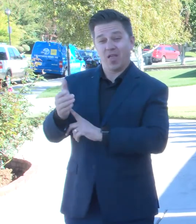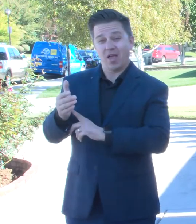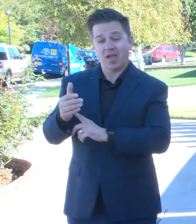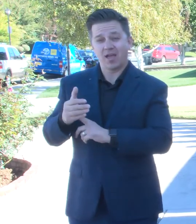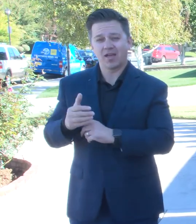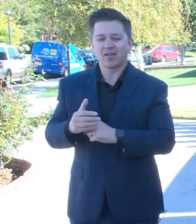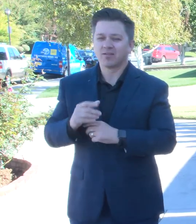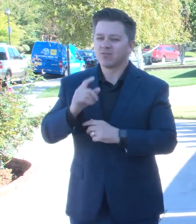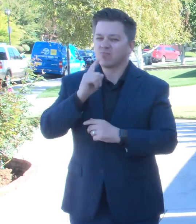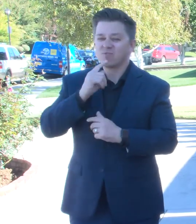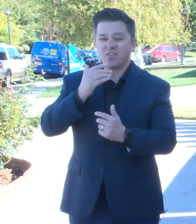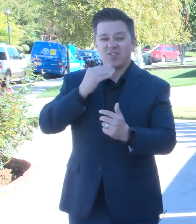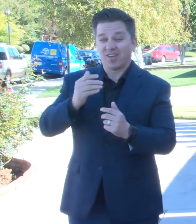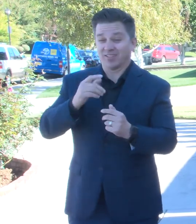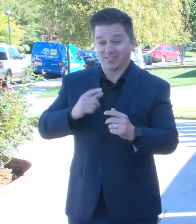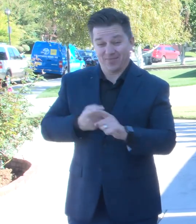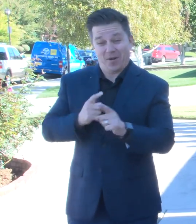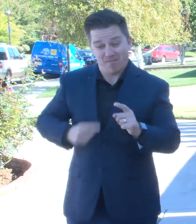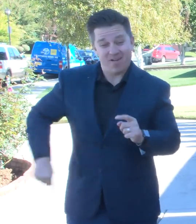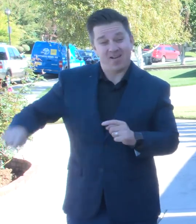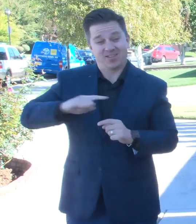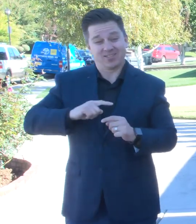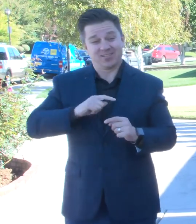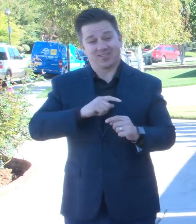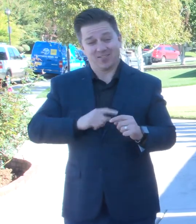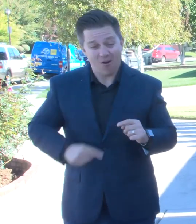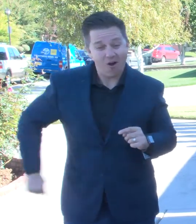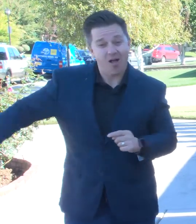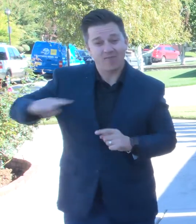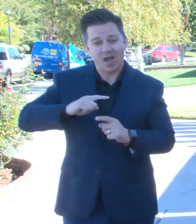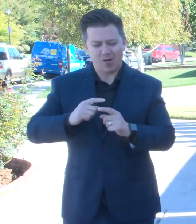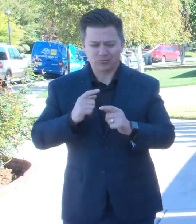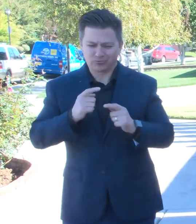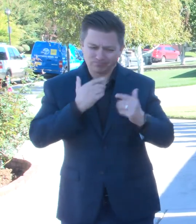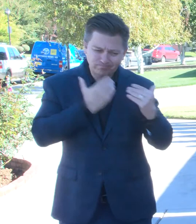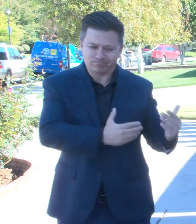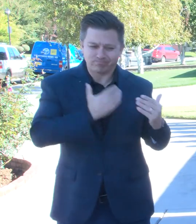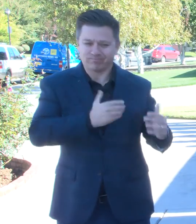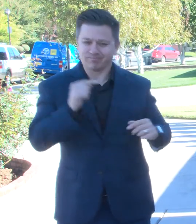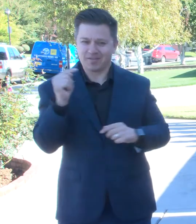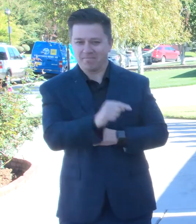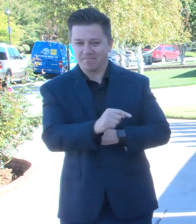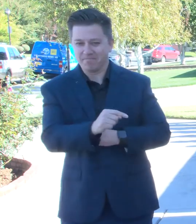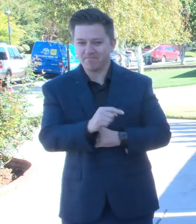the thanks is all ours it's all of ours to give and it's really fitting that we